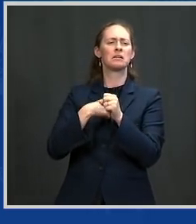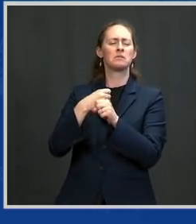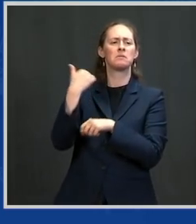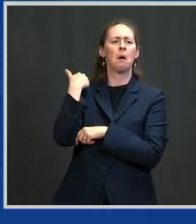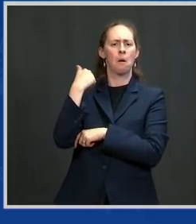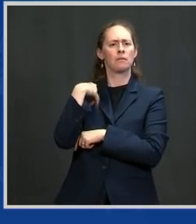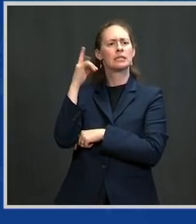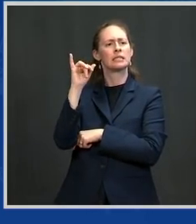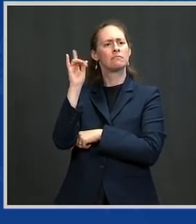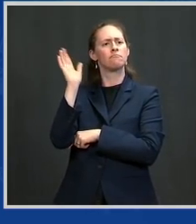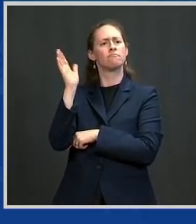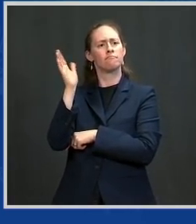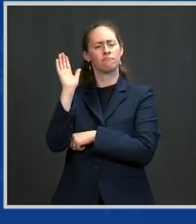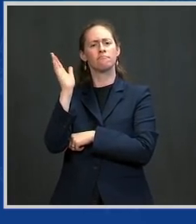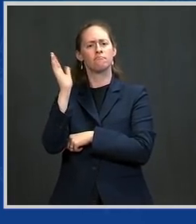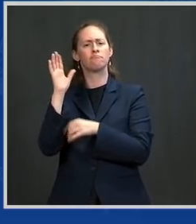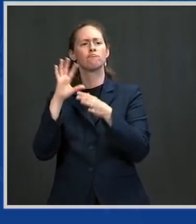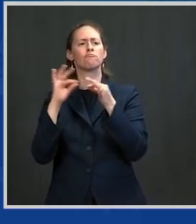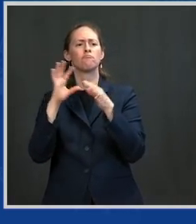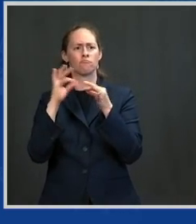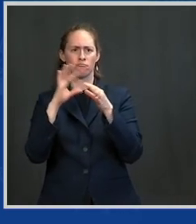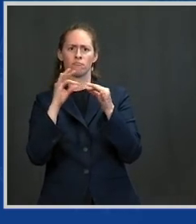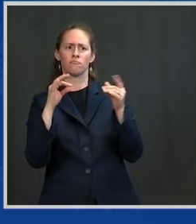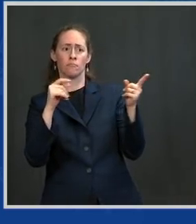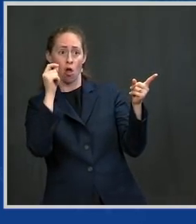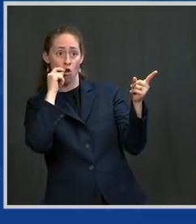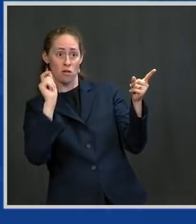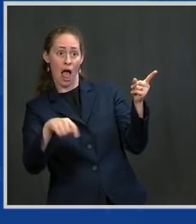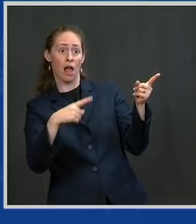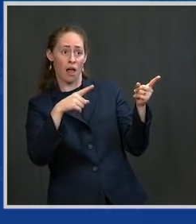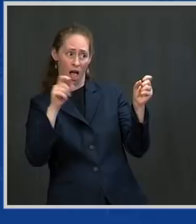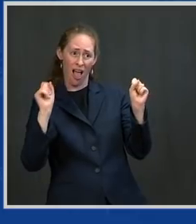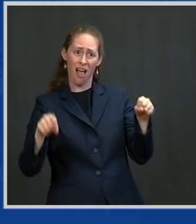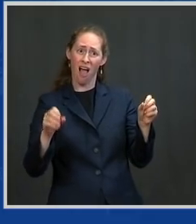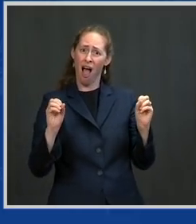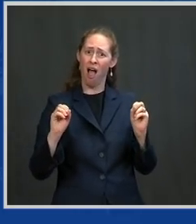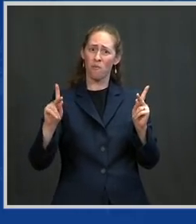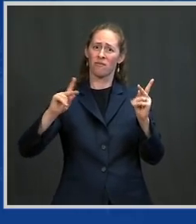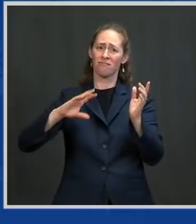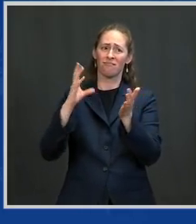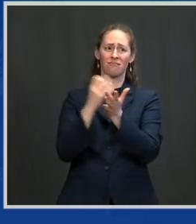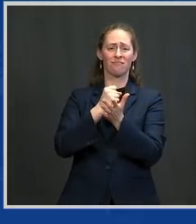that's never occurred in the history of Ukraine: actually generate a democratically elected